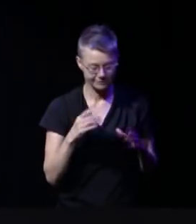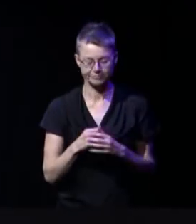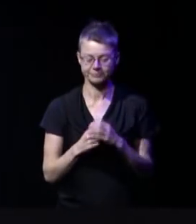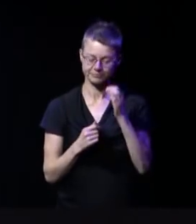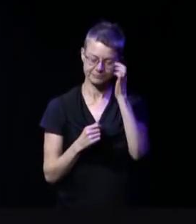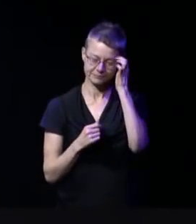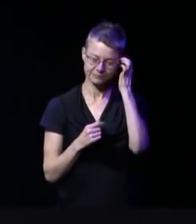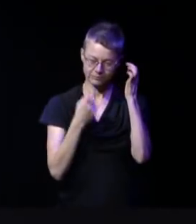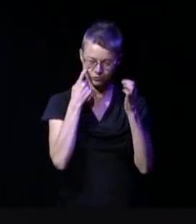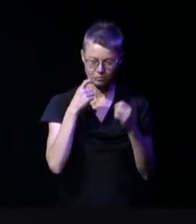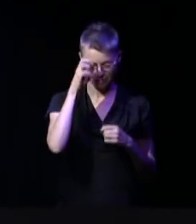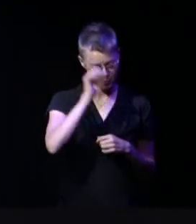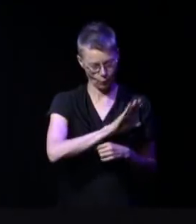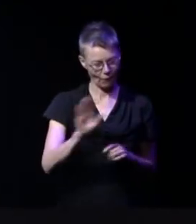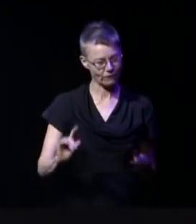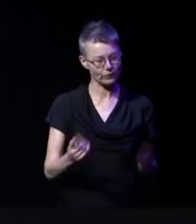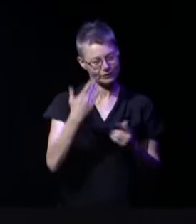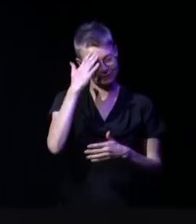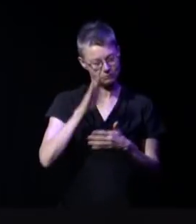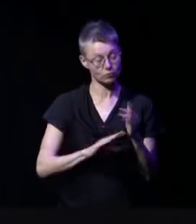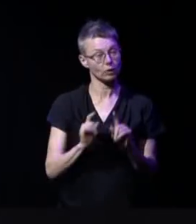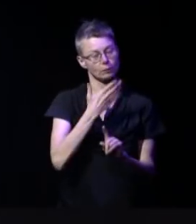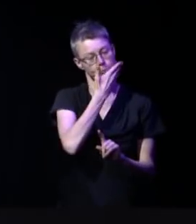to remember your first experience of beauty, okay?